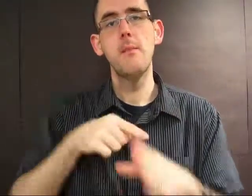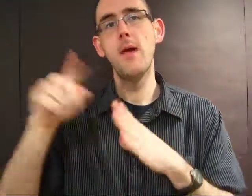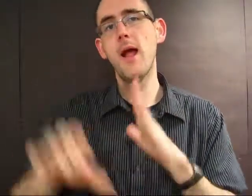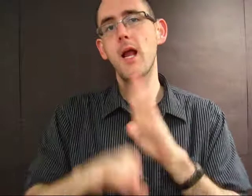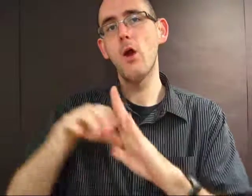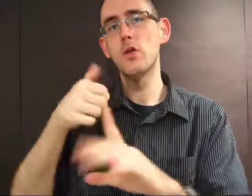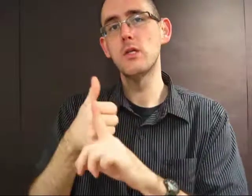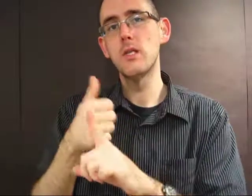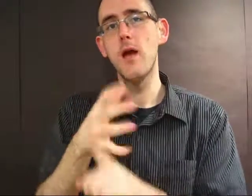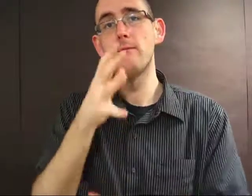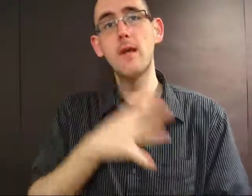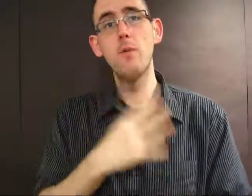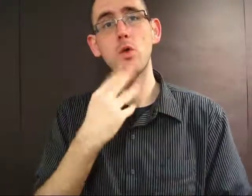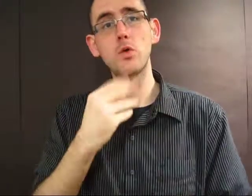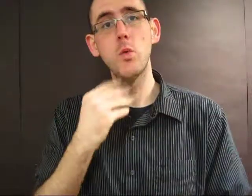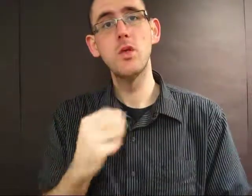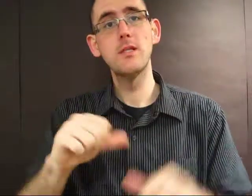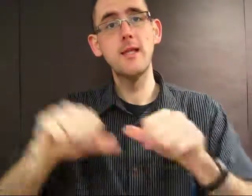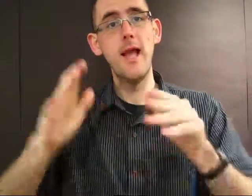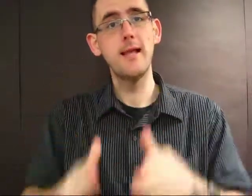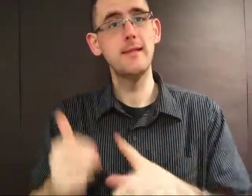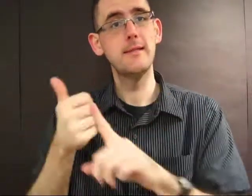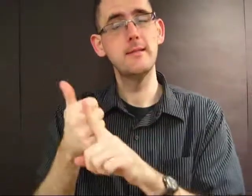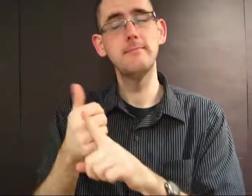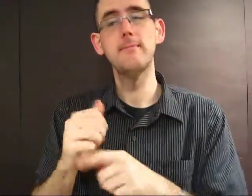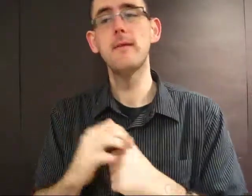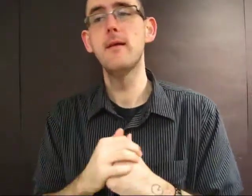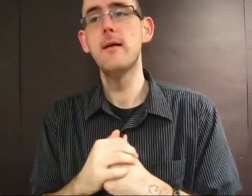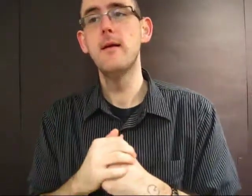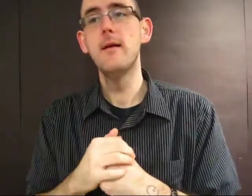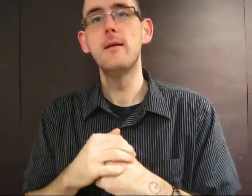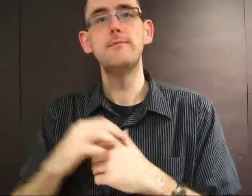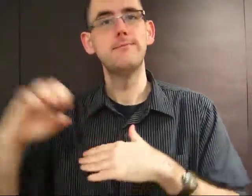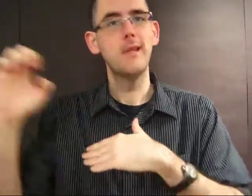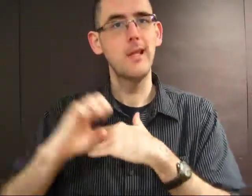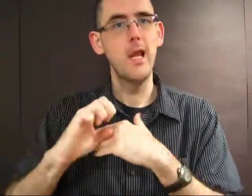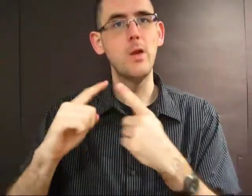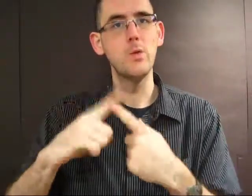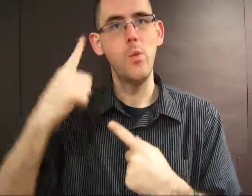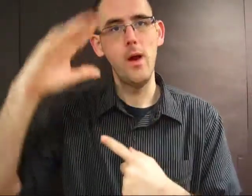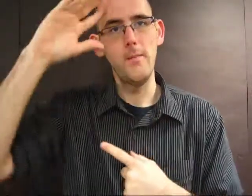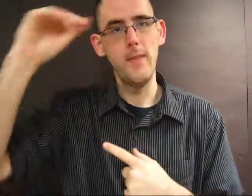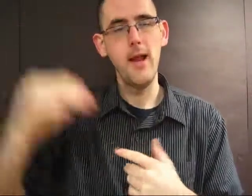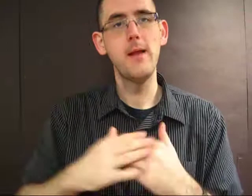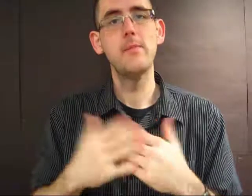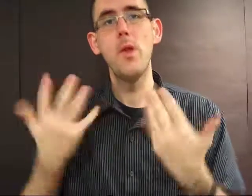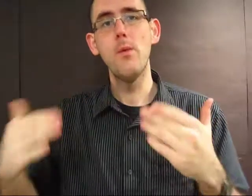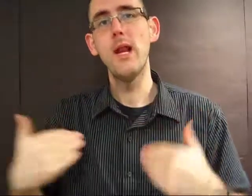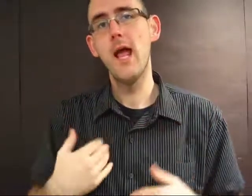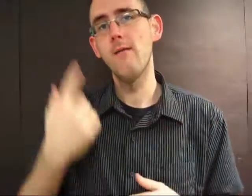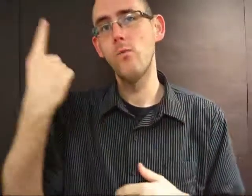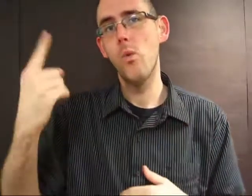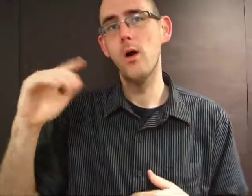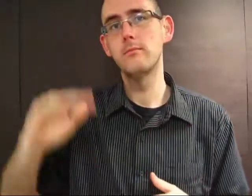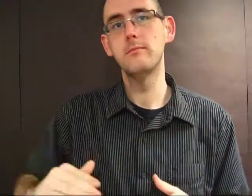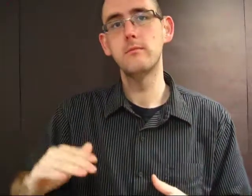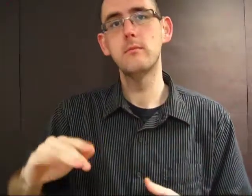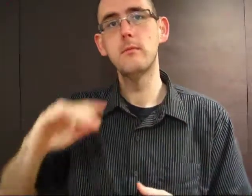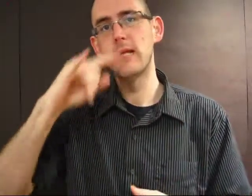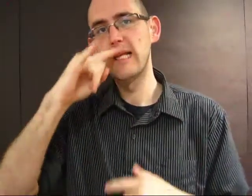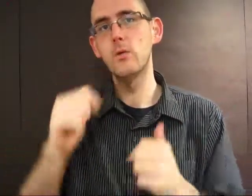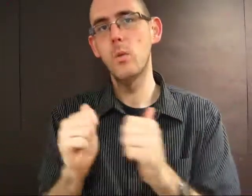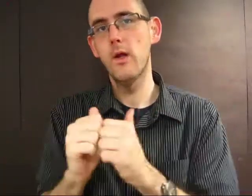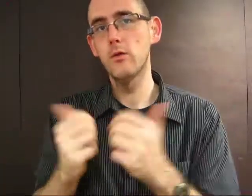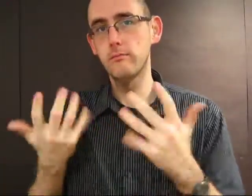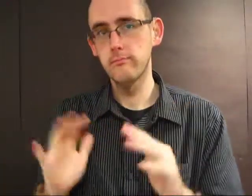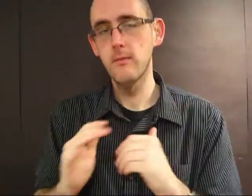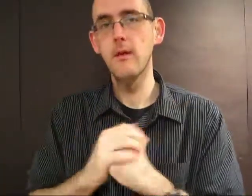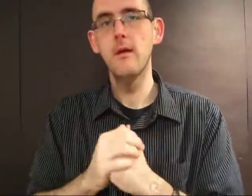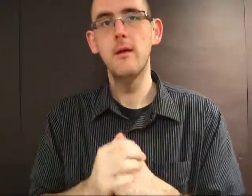The main character is a female Jewish scientist who's engaged to a man with whom she already has a child.